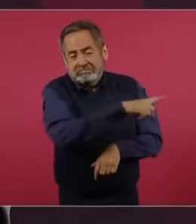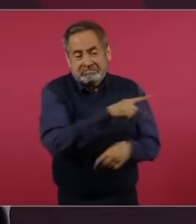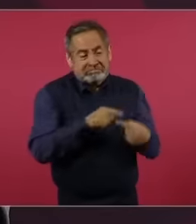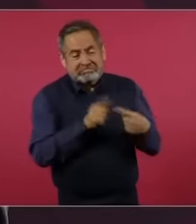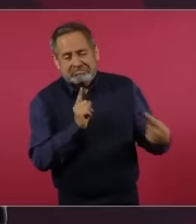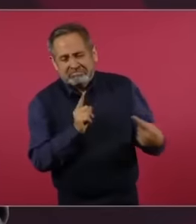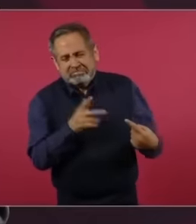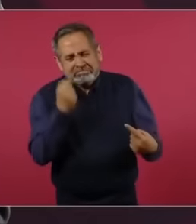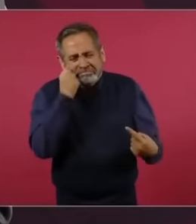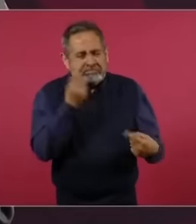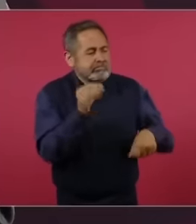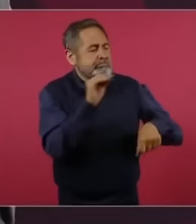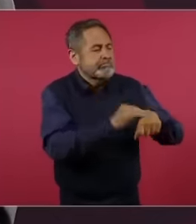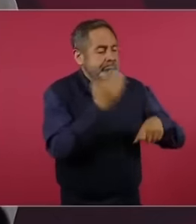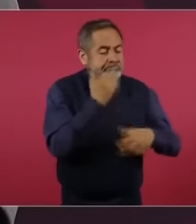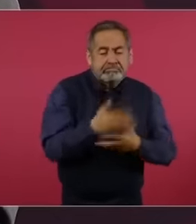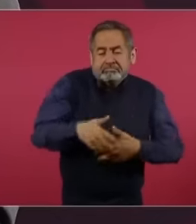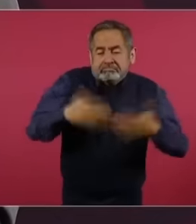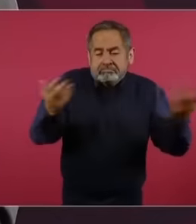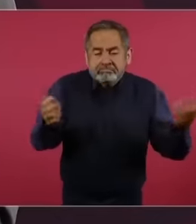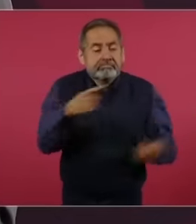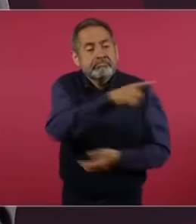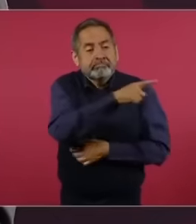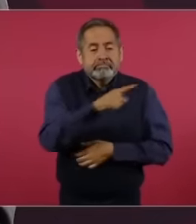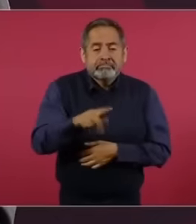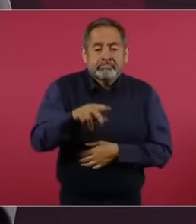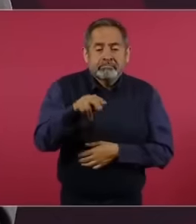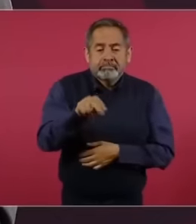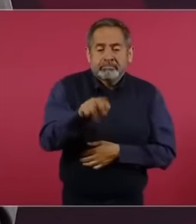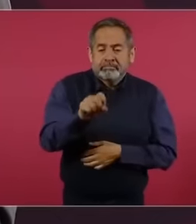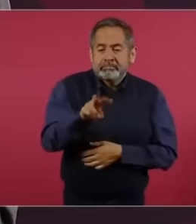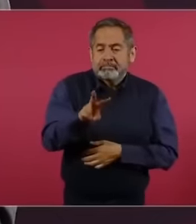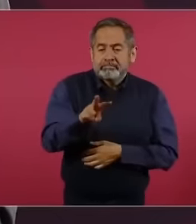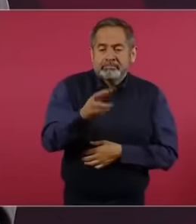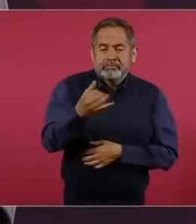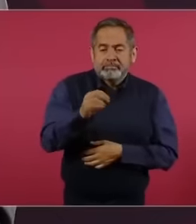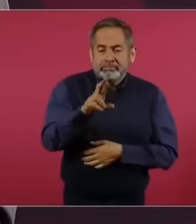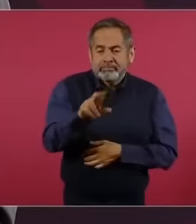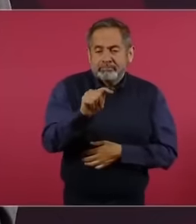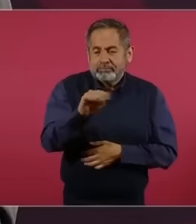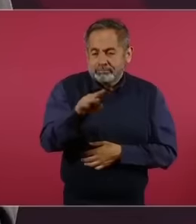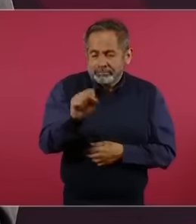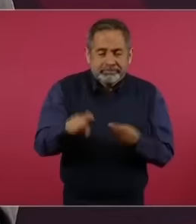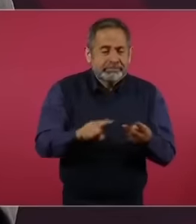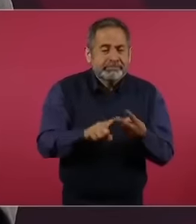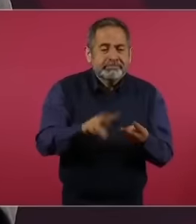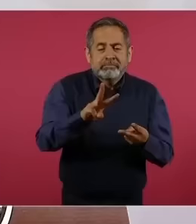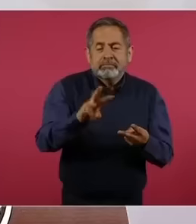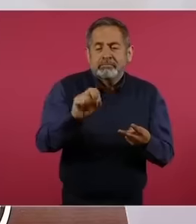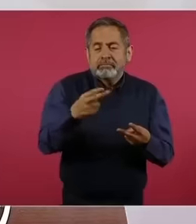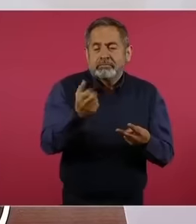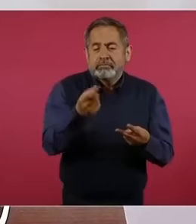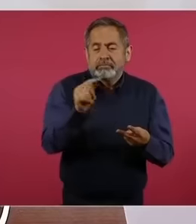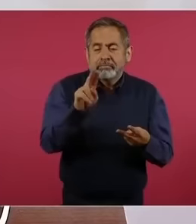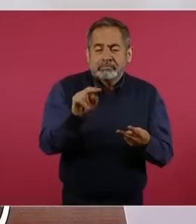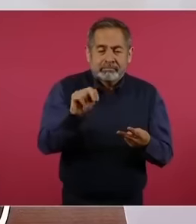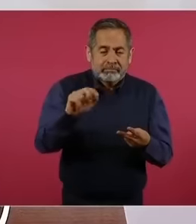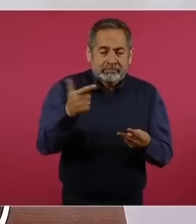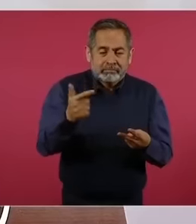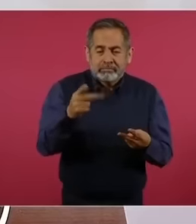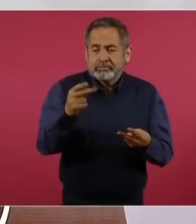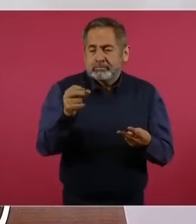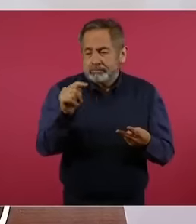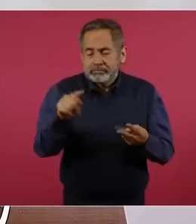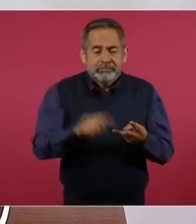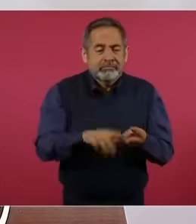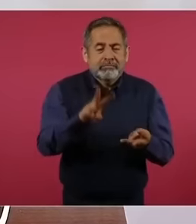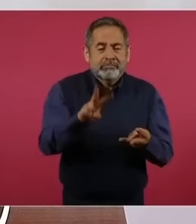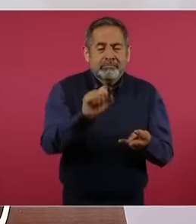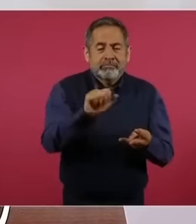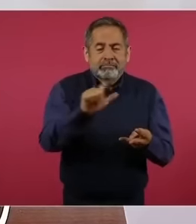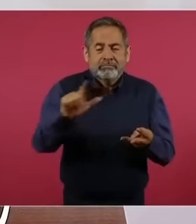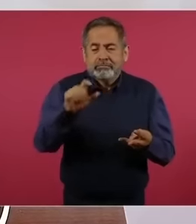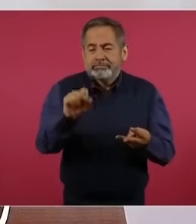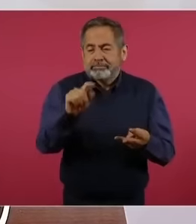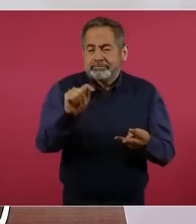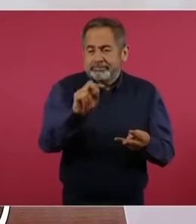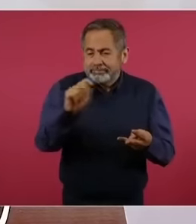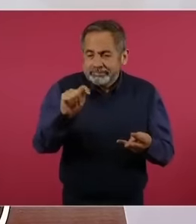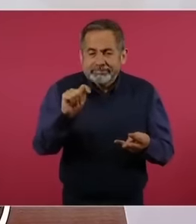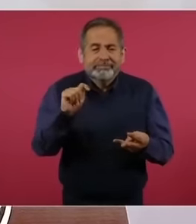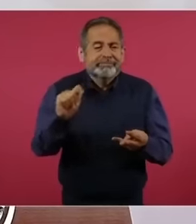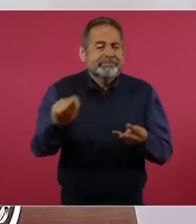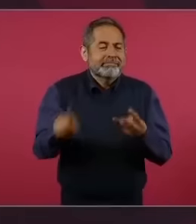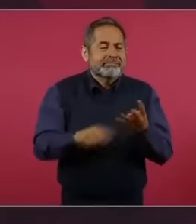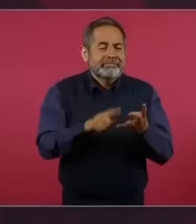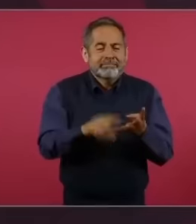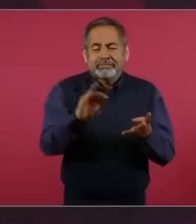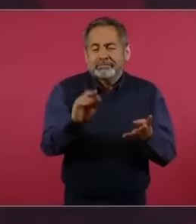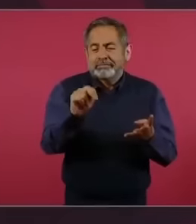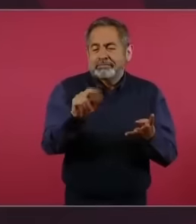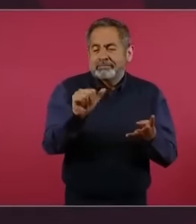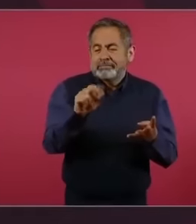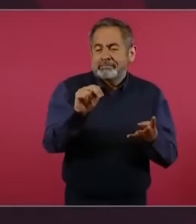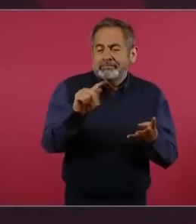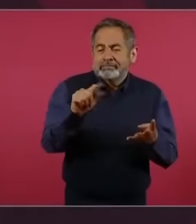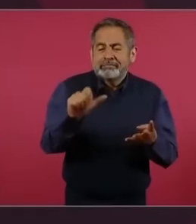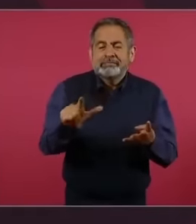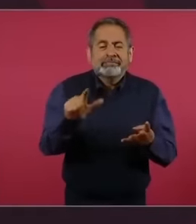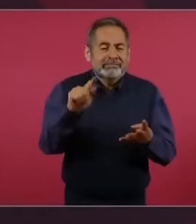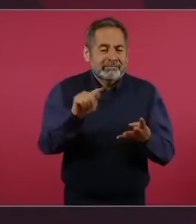the New York Times has behaved very well, this one, the Washington post, the Jurn financial Time, all of them have behaved very